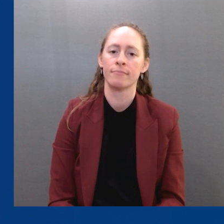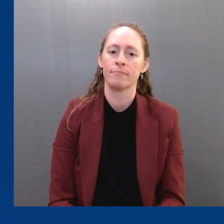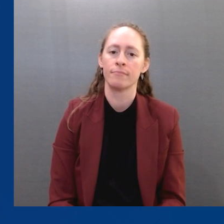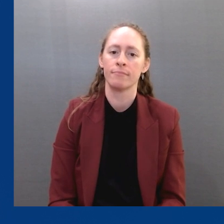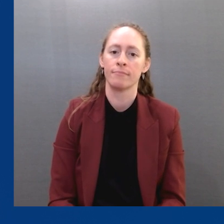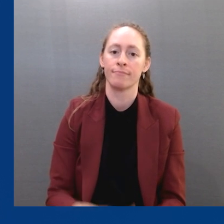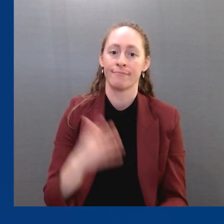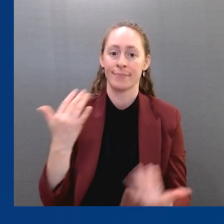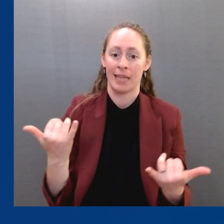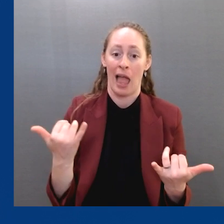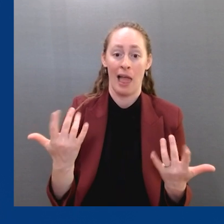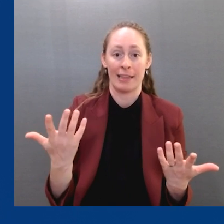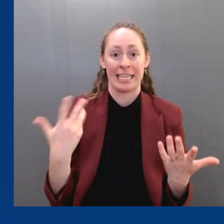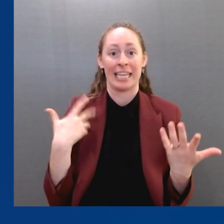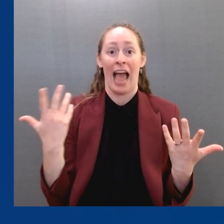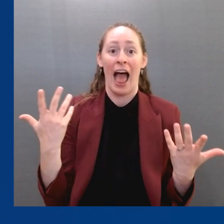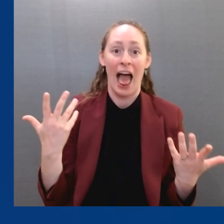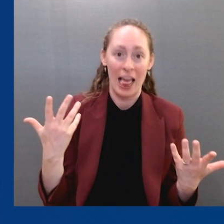in these corridors, and I continue to wear mine.